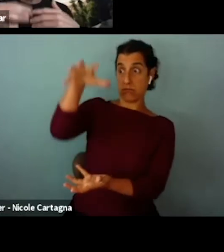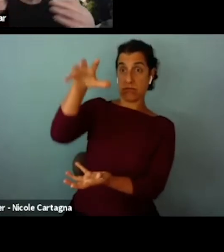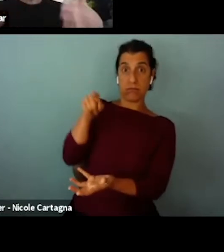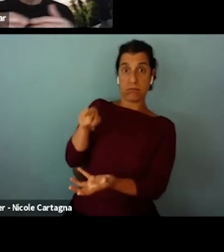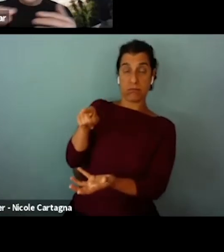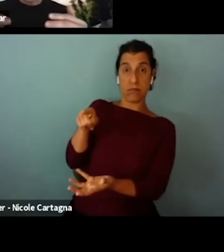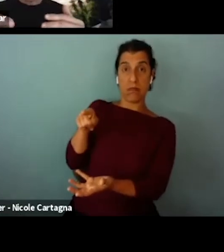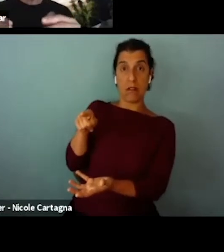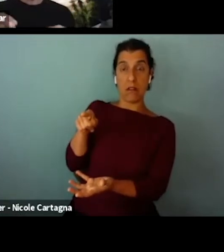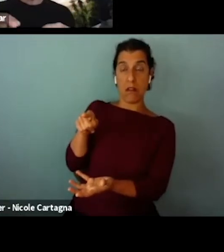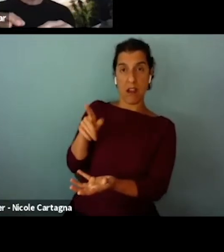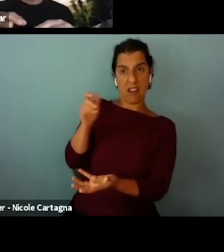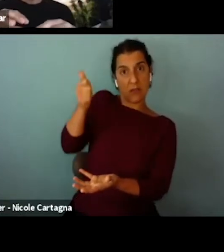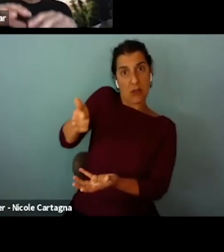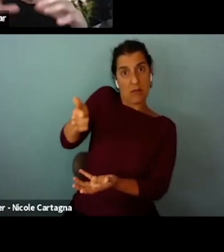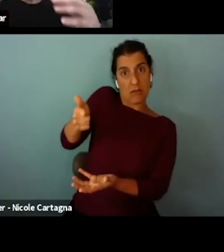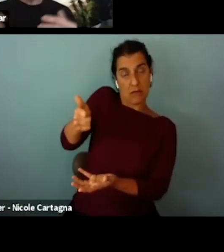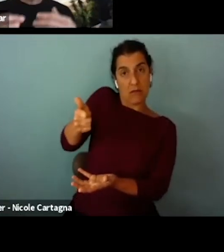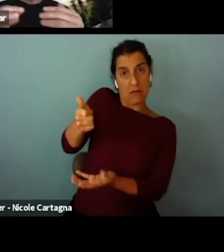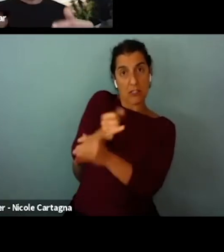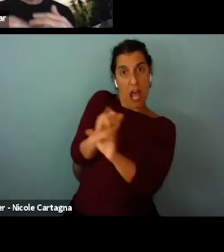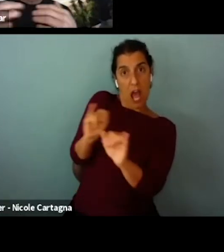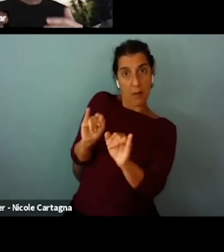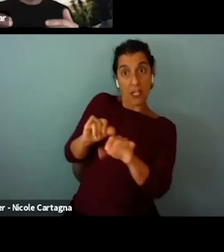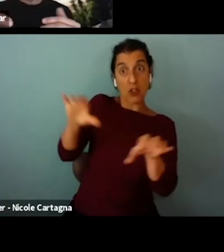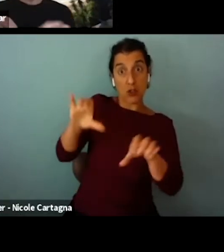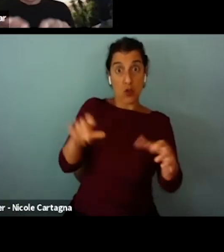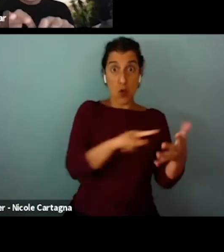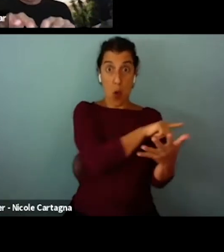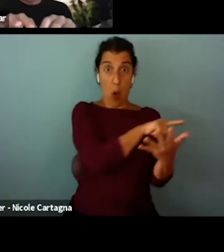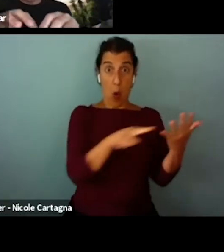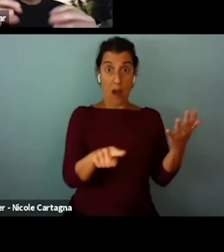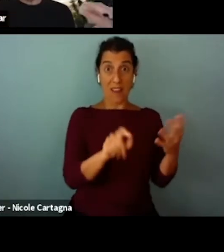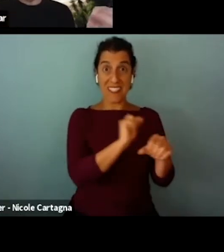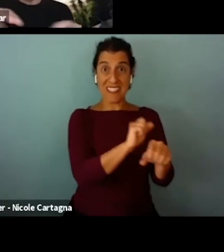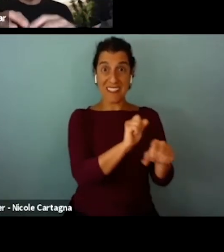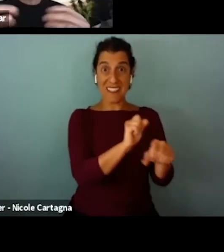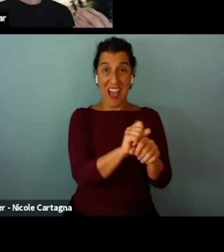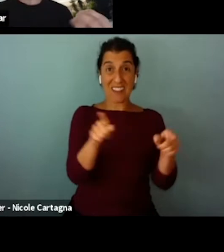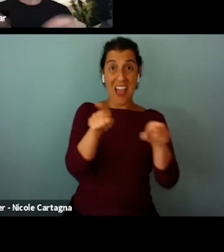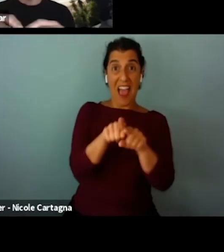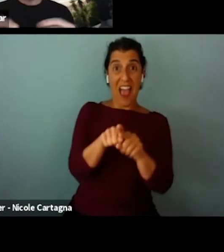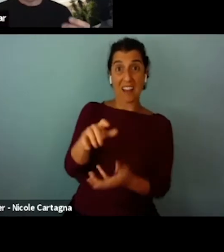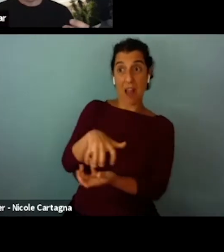autonomously do all of these tasks as a as a model of general behavior